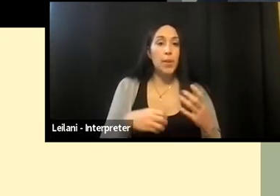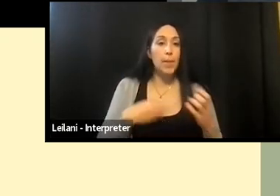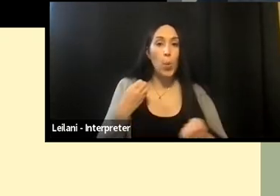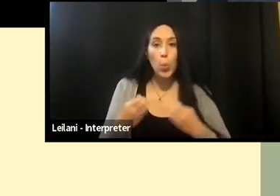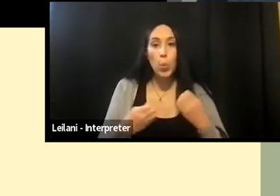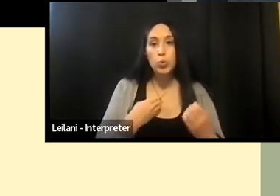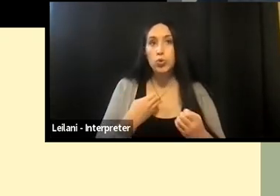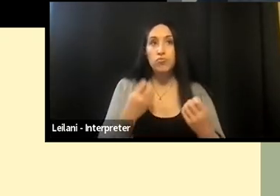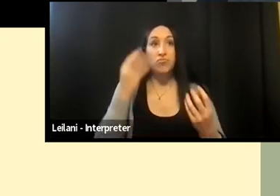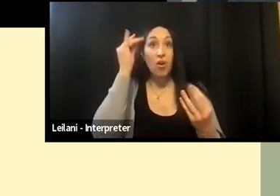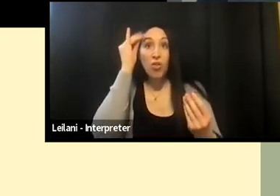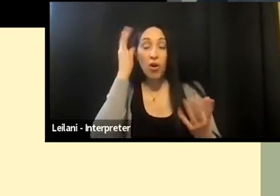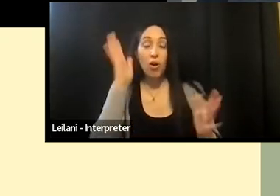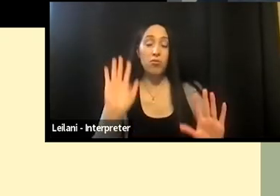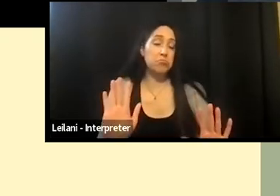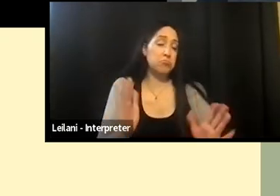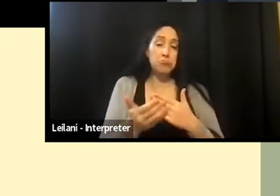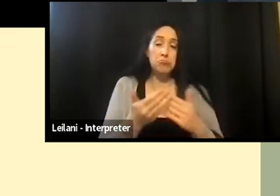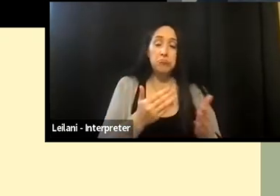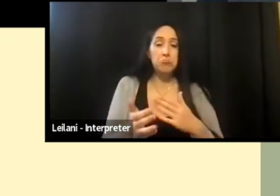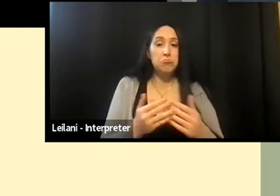And using no judgment, just notice what came up